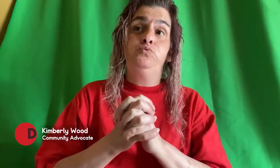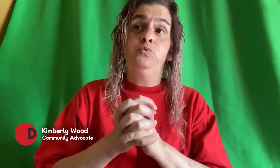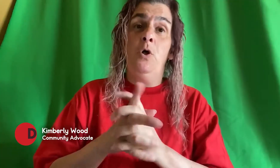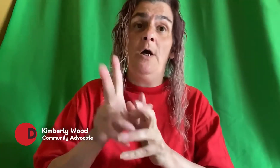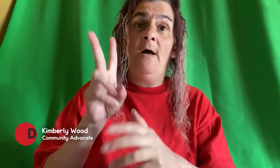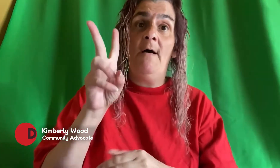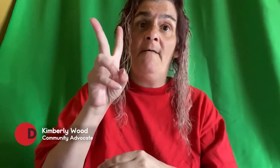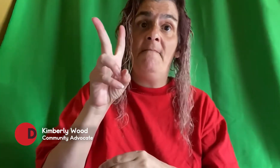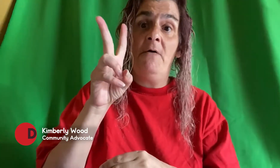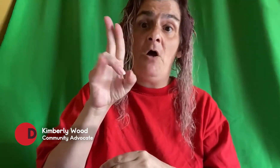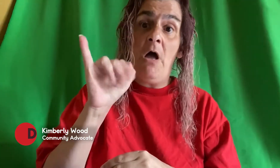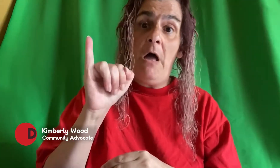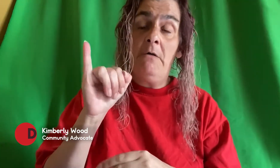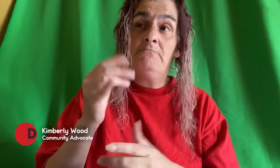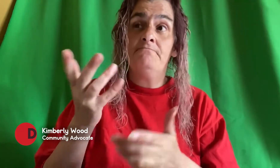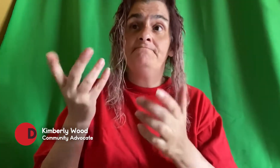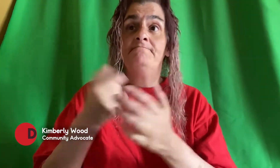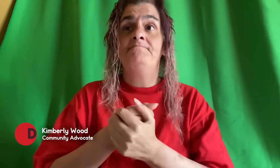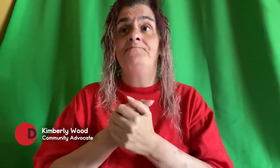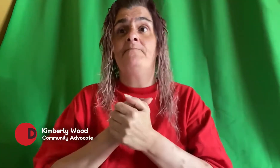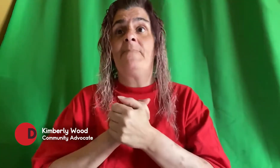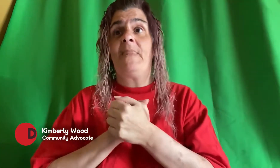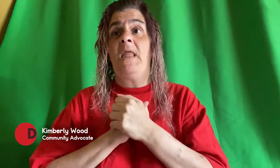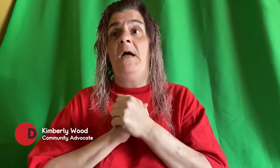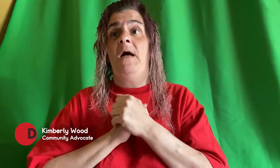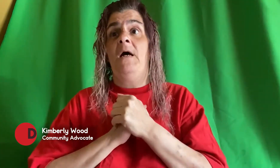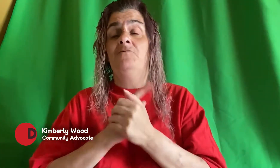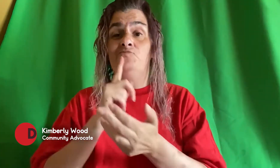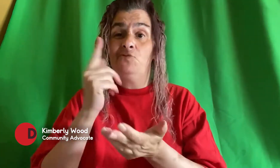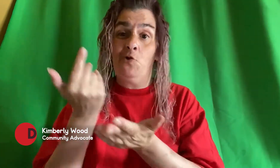VRI...it's really a relatively